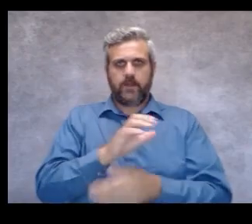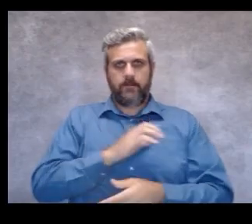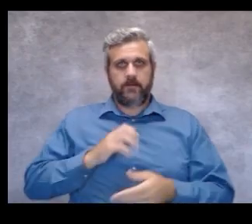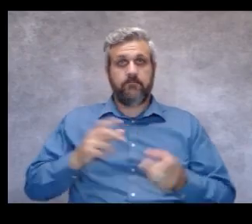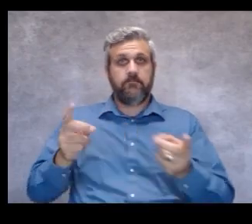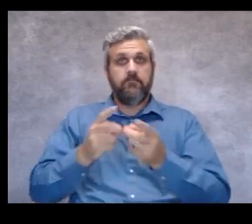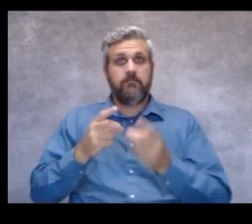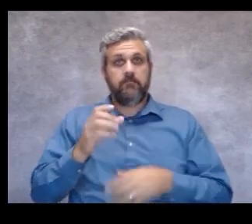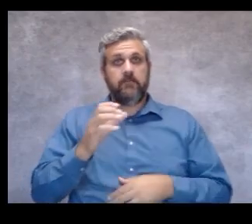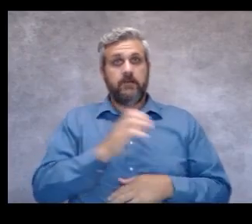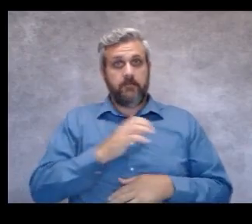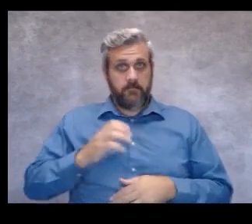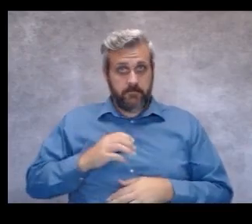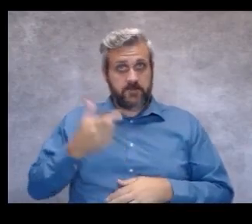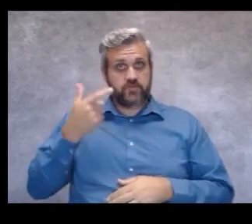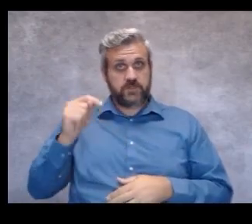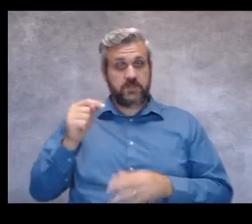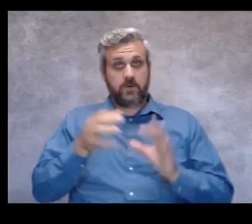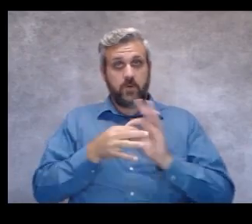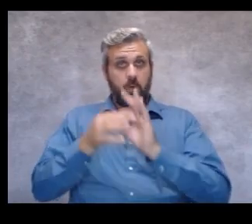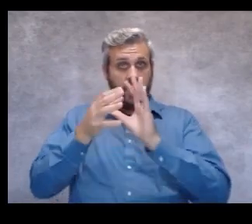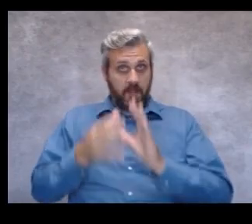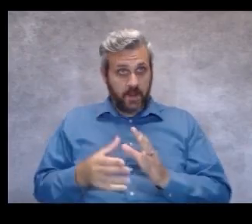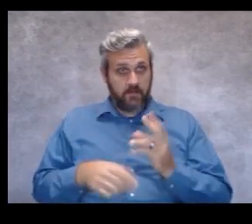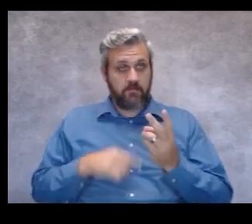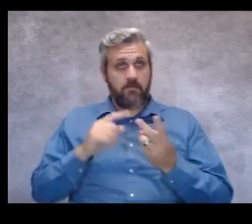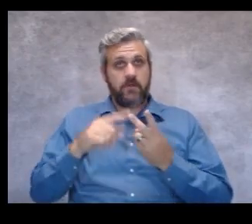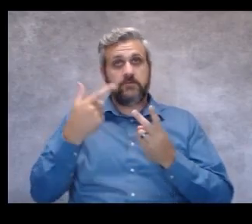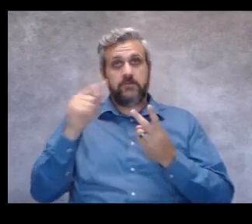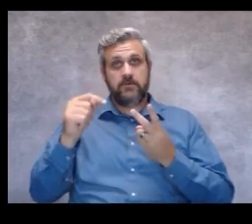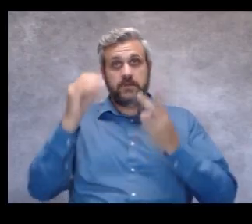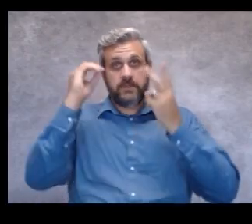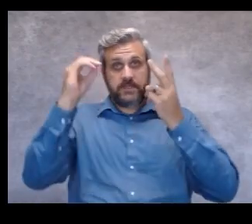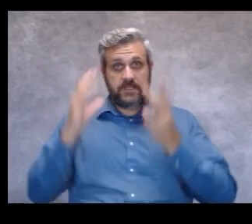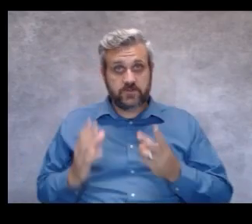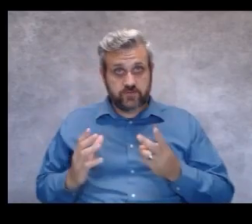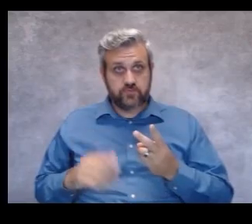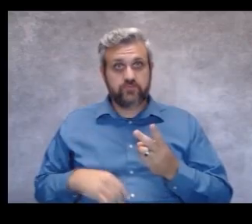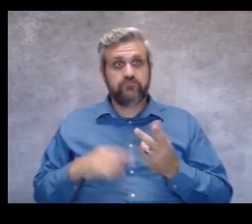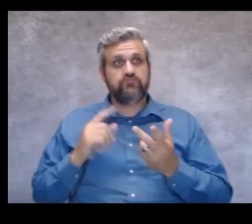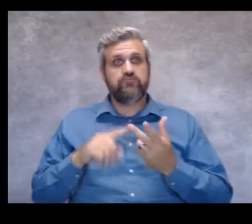made up of gifted education coordinator or gifted education teacher and